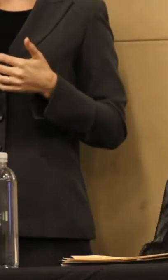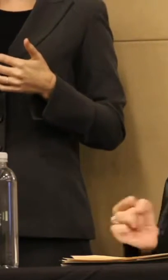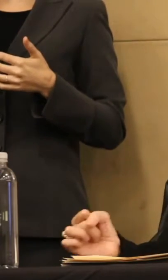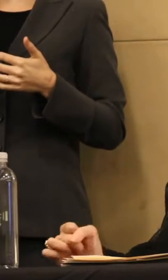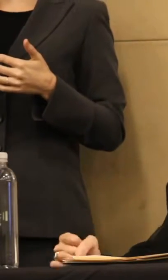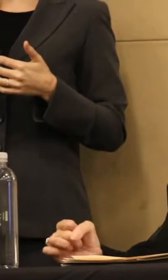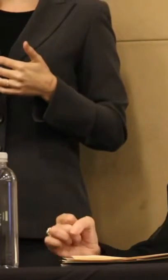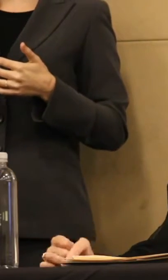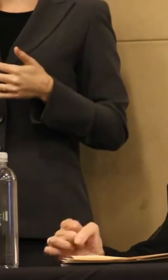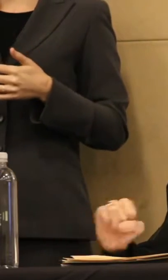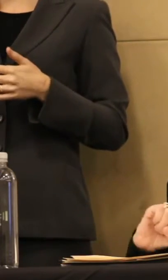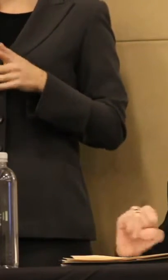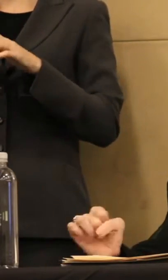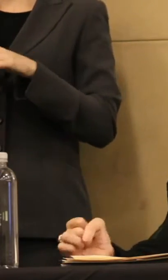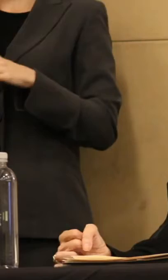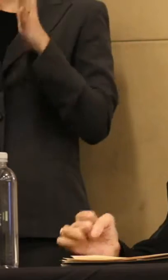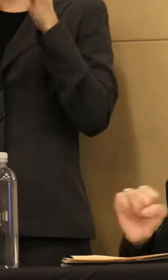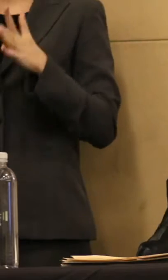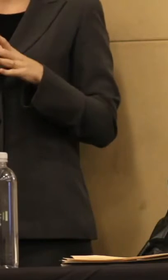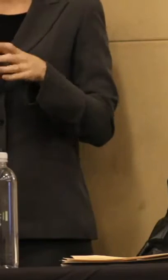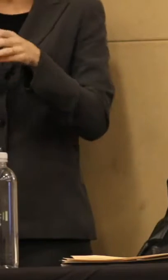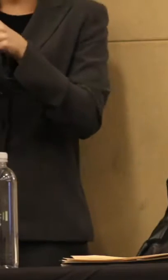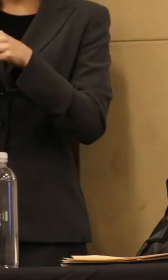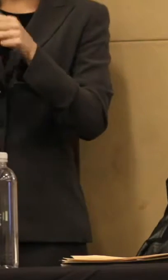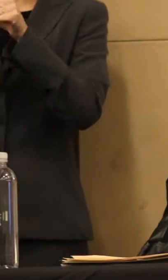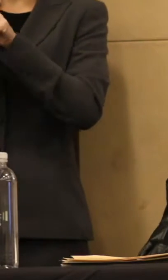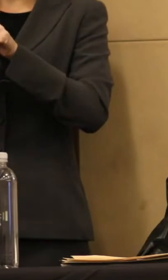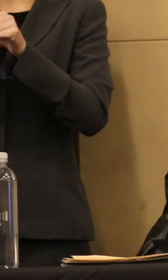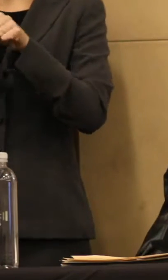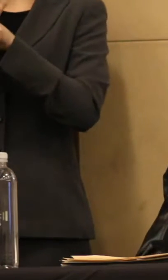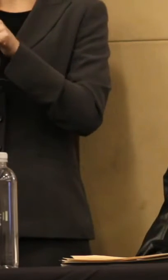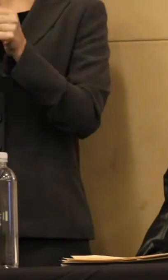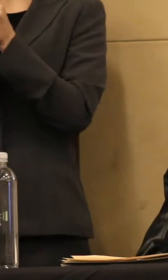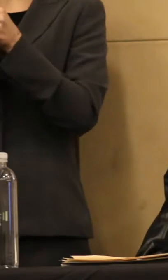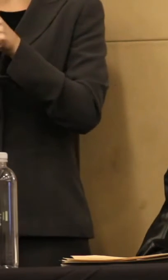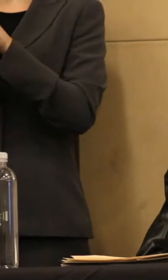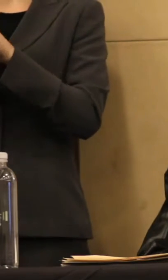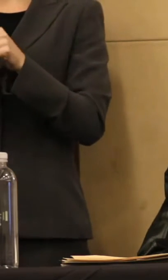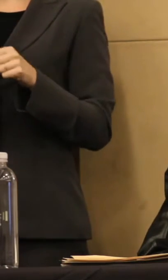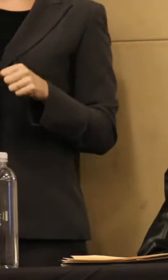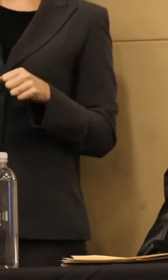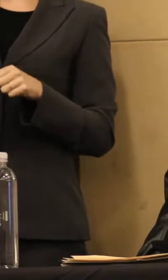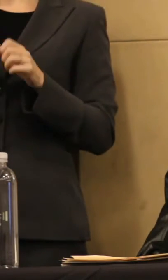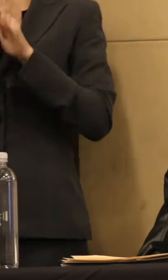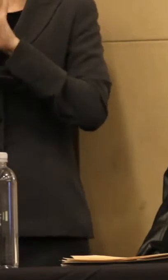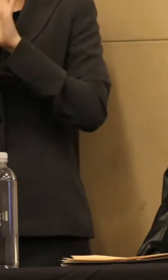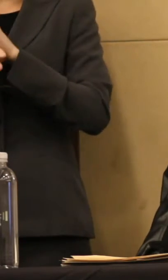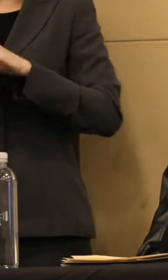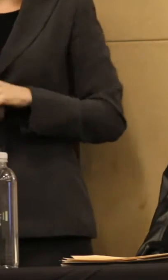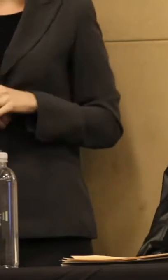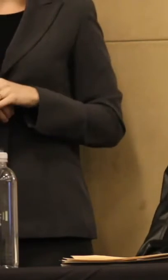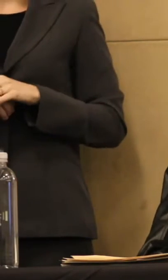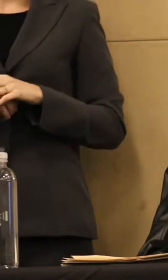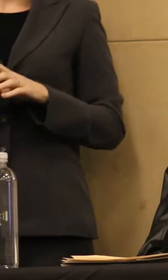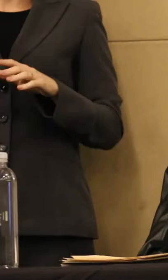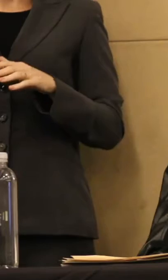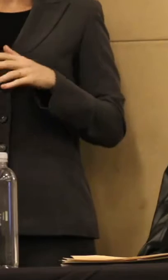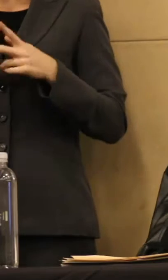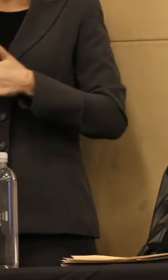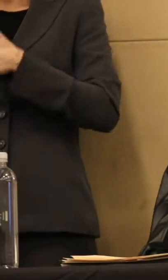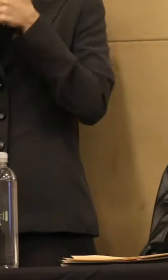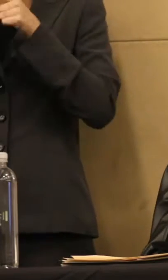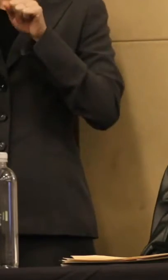Look and see what's happening in other states in different areas that they might be interested